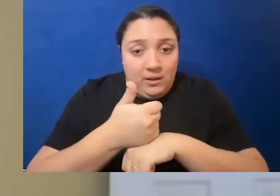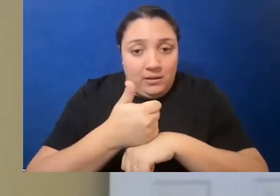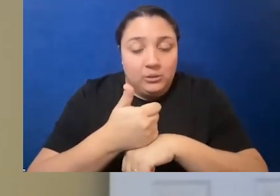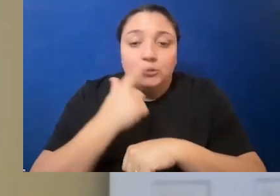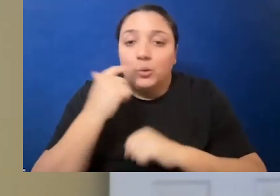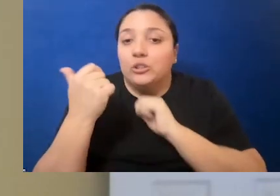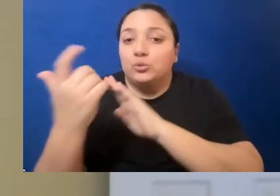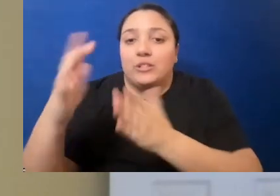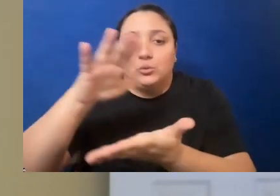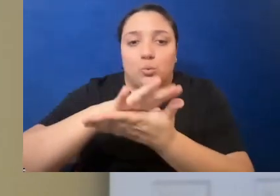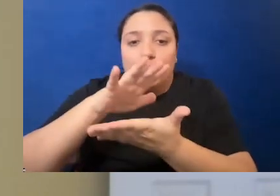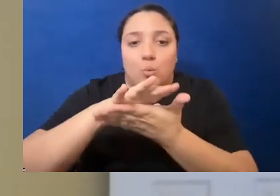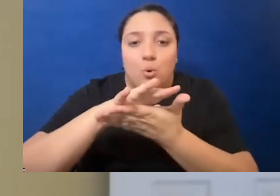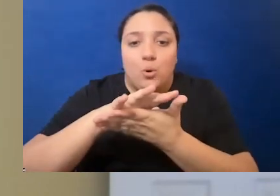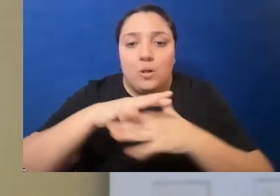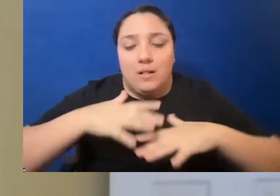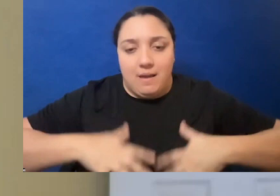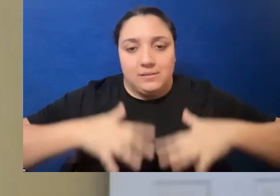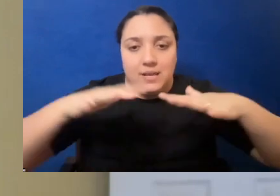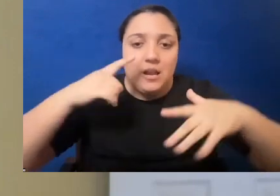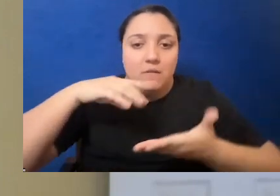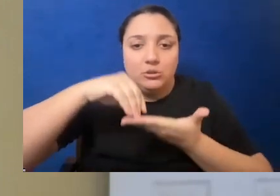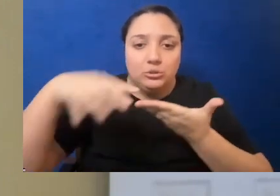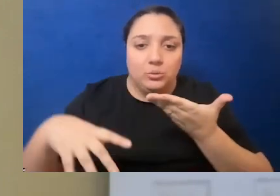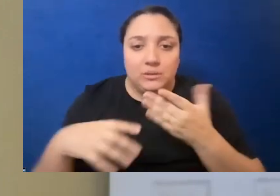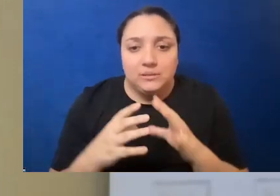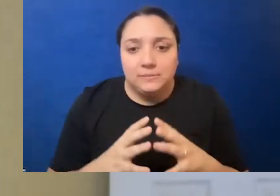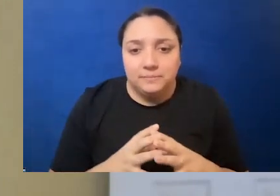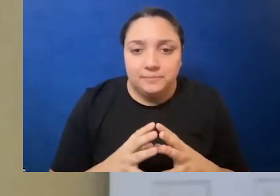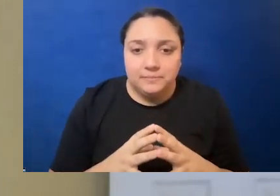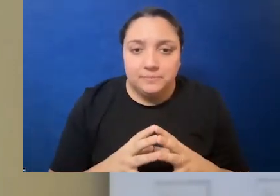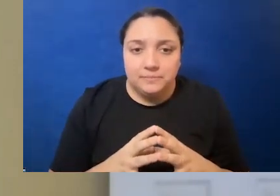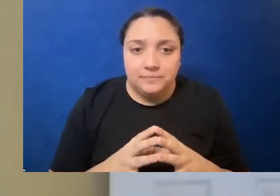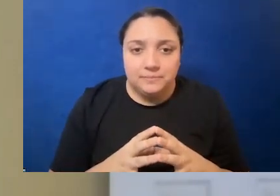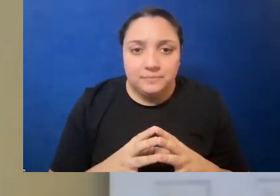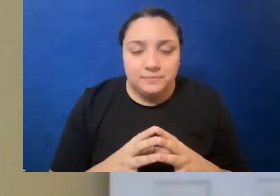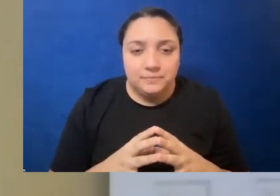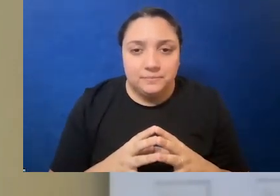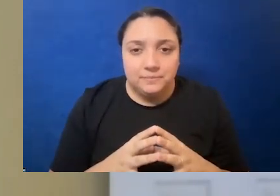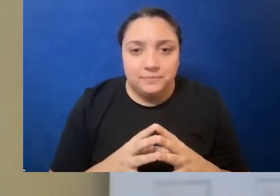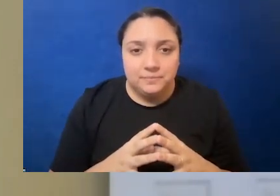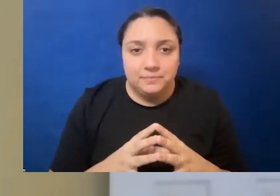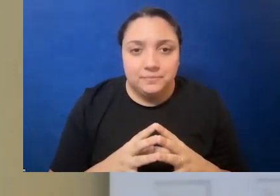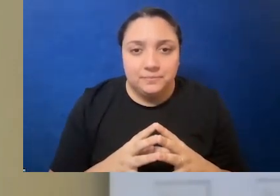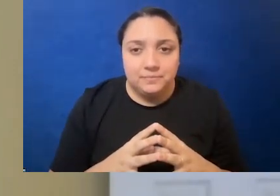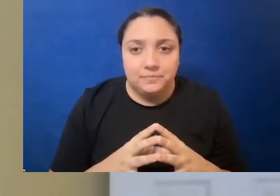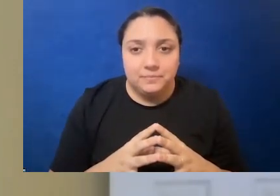SCHOOL DISTRICT HAS SUCCESSFULLY EMPLOYED TO ADDRESS SCHOOL